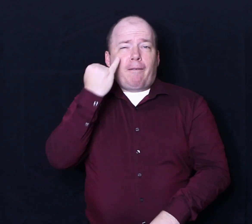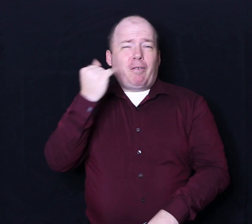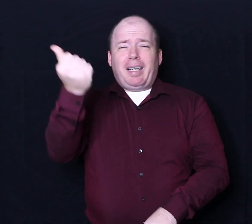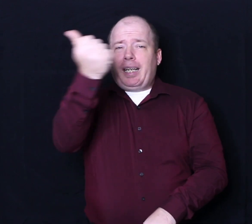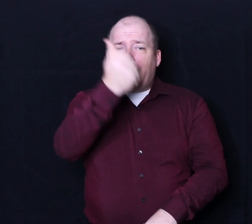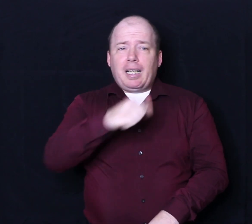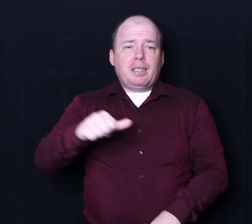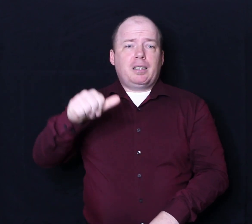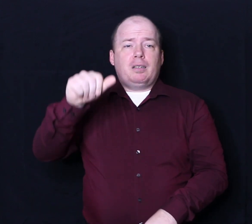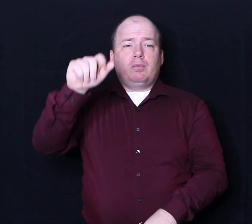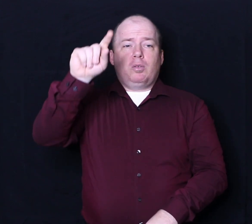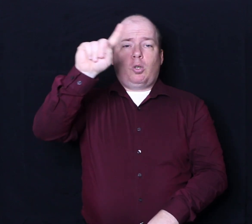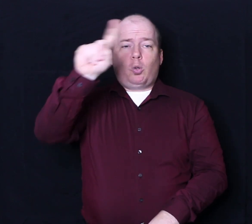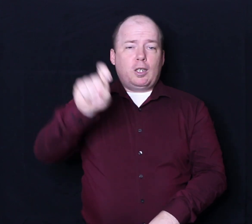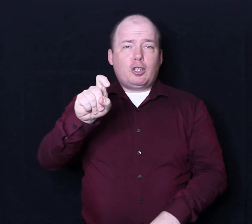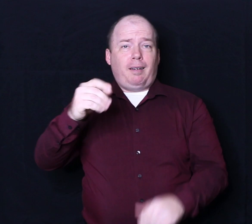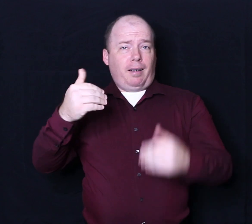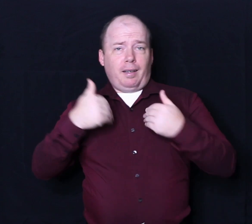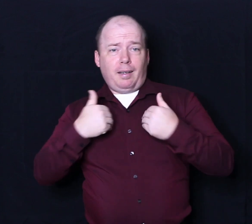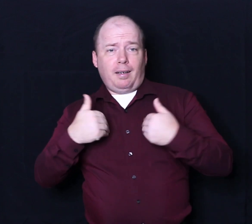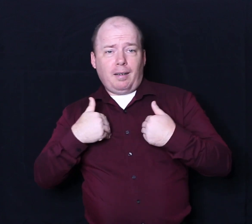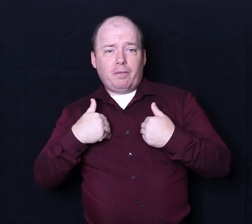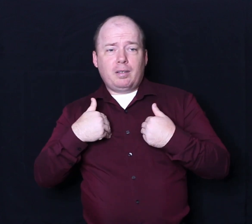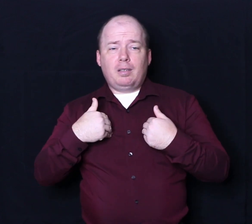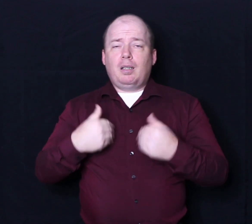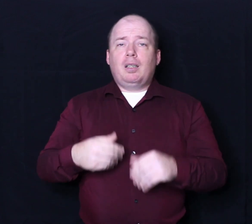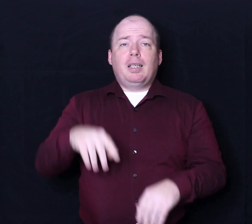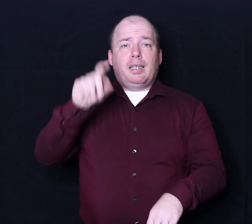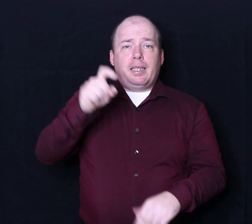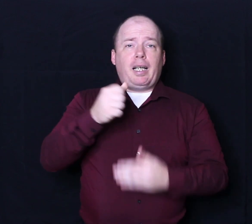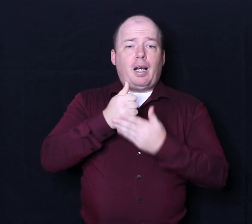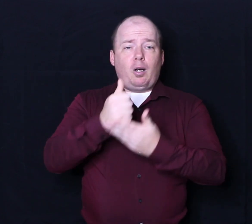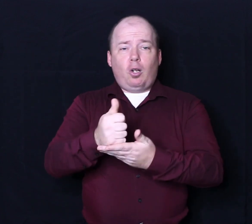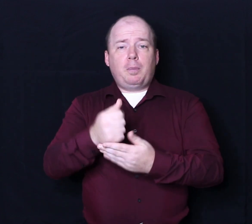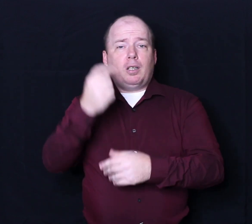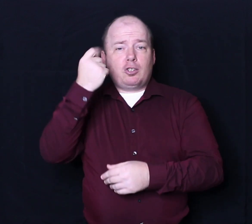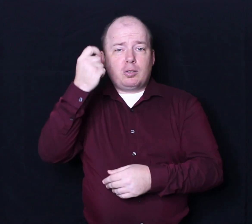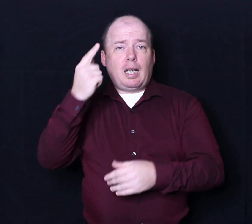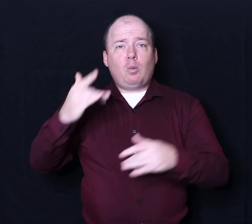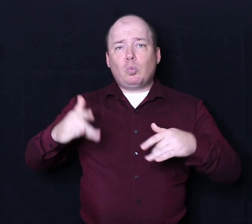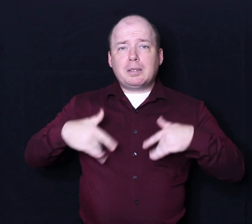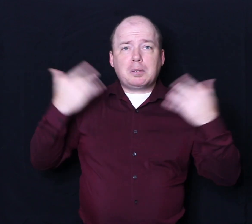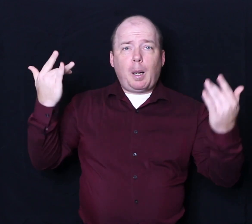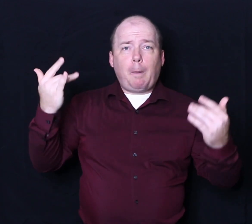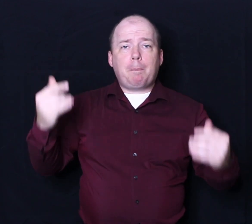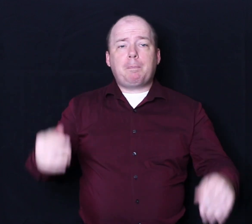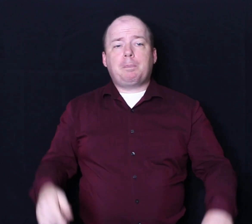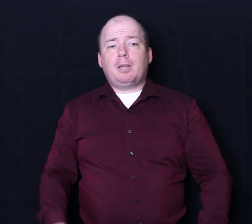If you have any questions, understanding to what's happening,